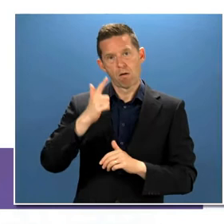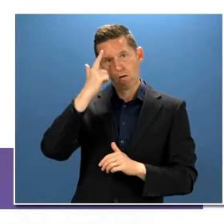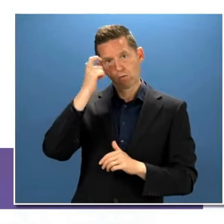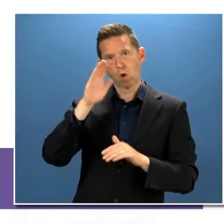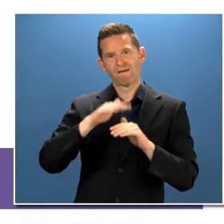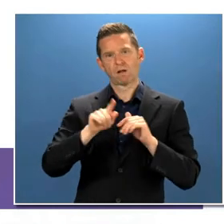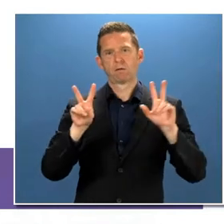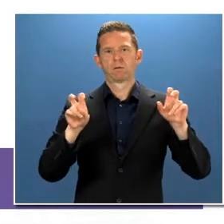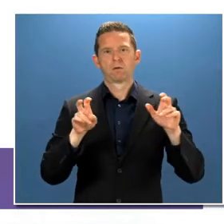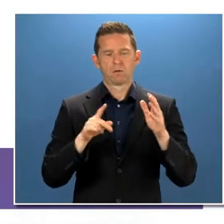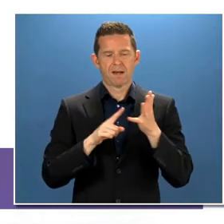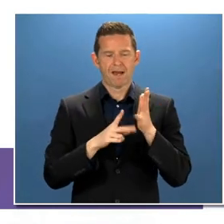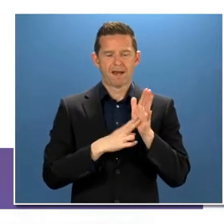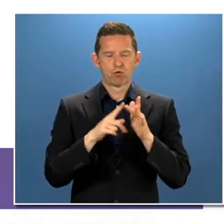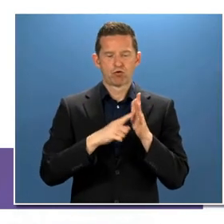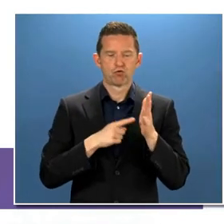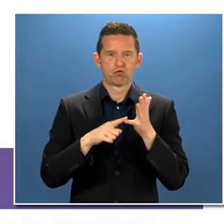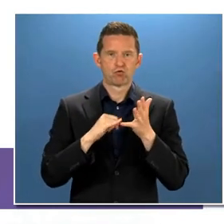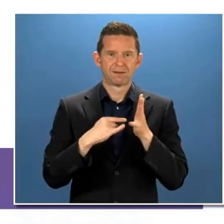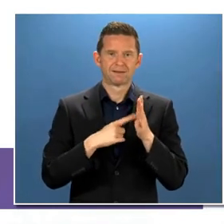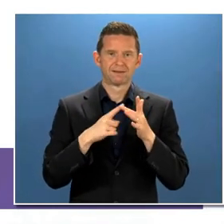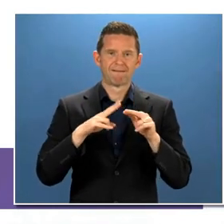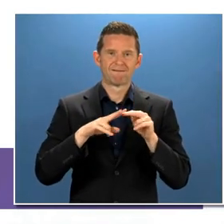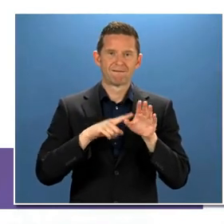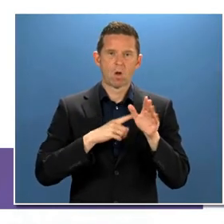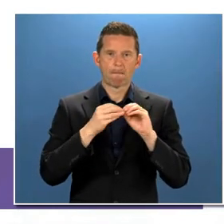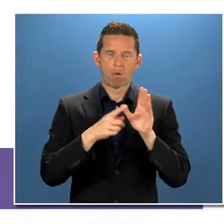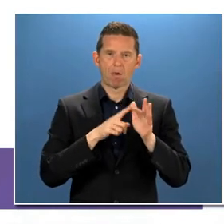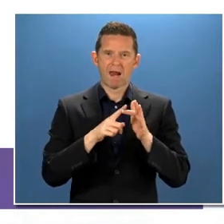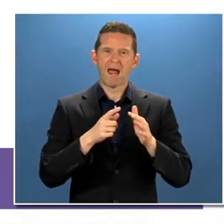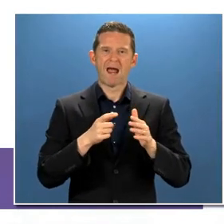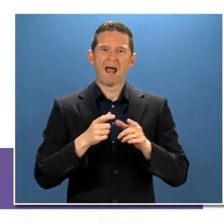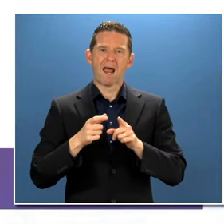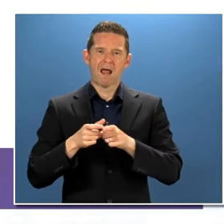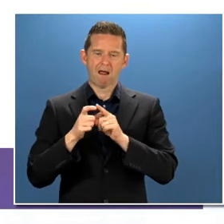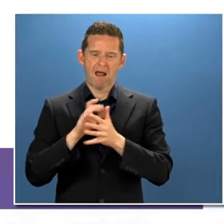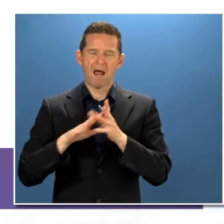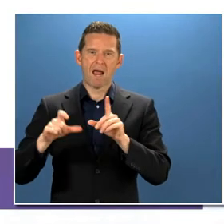hardships, and so what is reasonable adjustment is, in a sense, directly